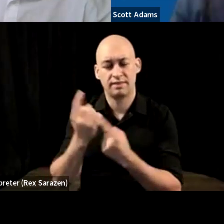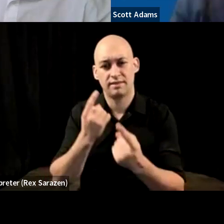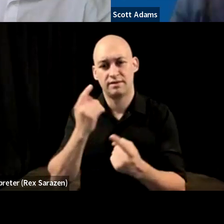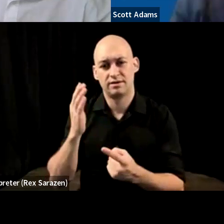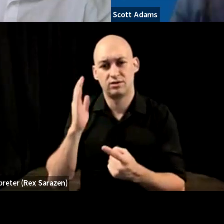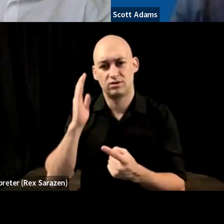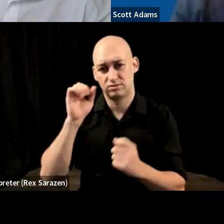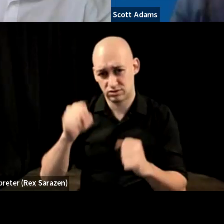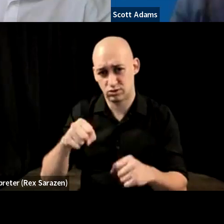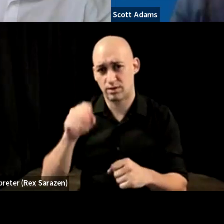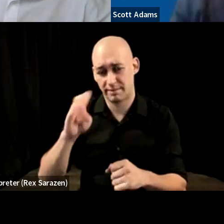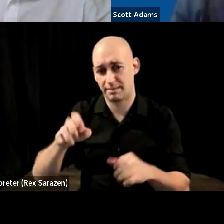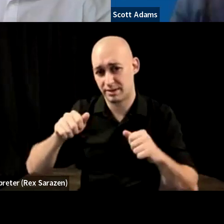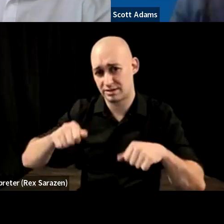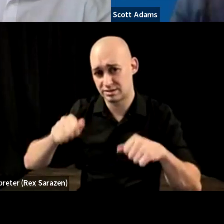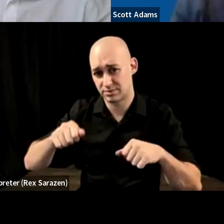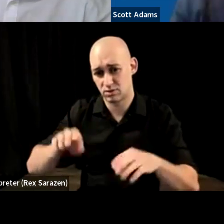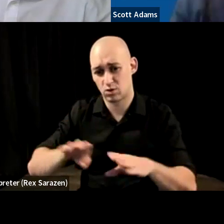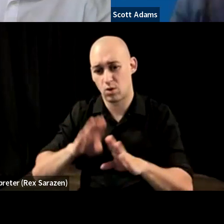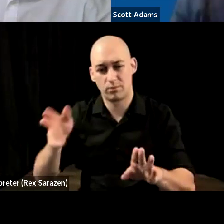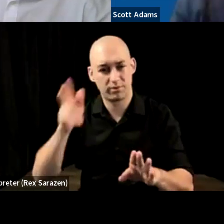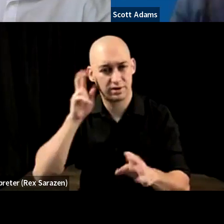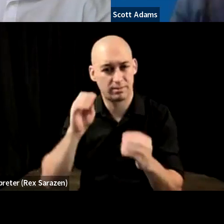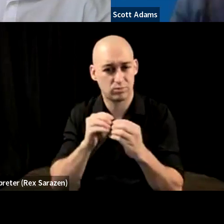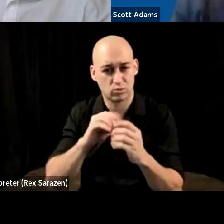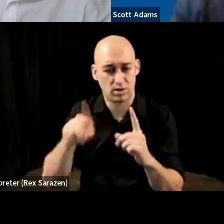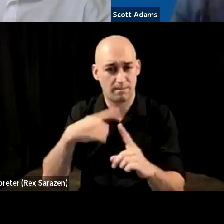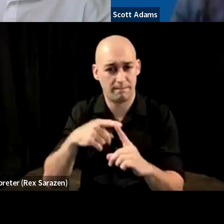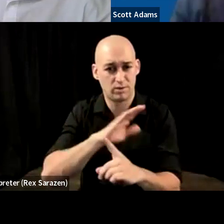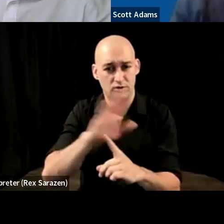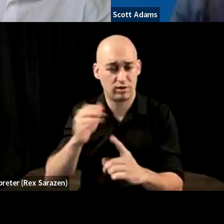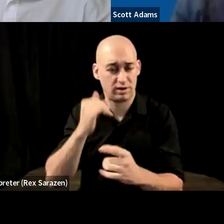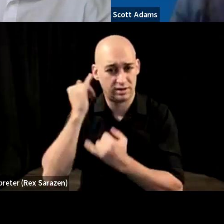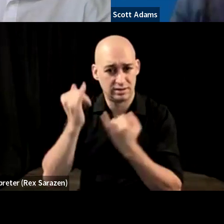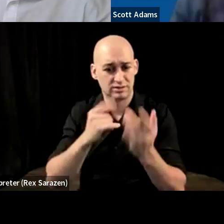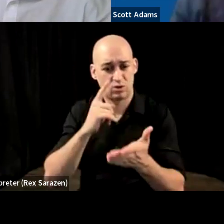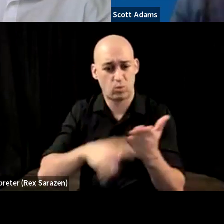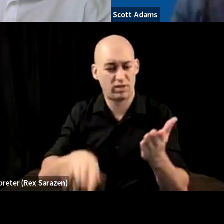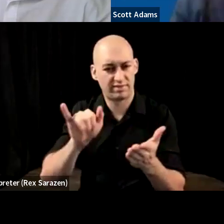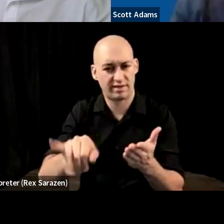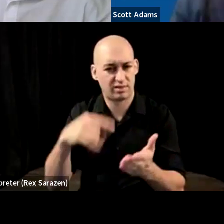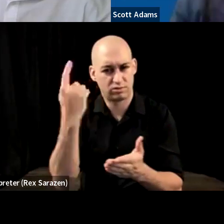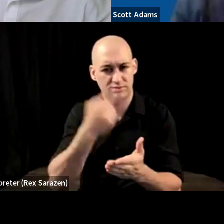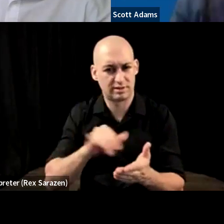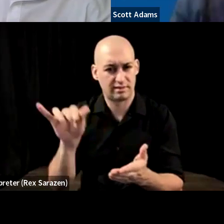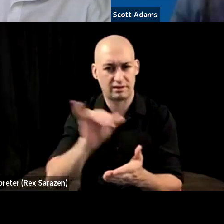be a possibility but open to hear more about your ideas of what that could look like too.